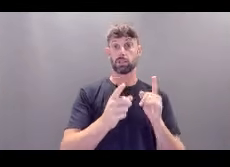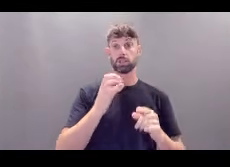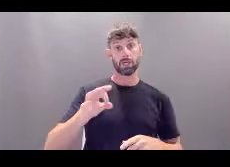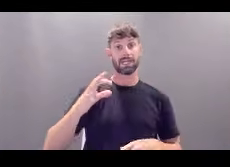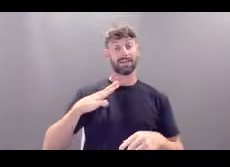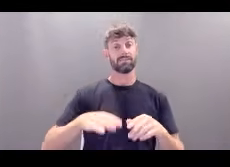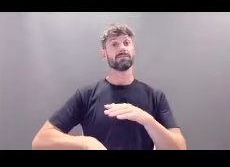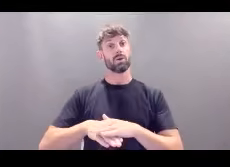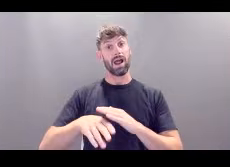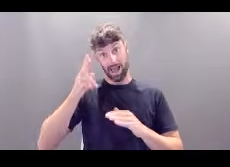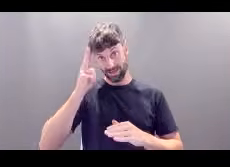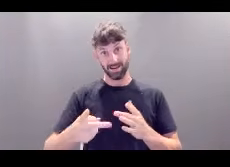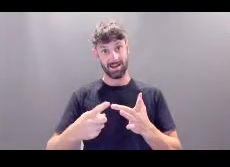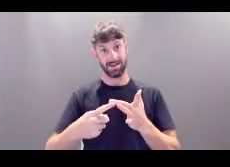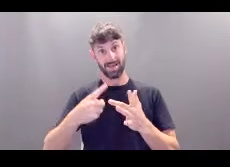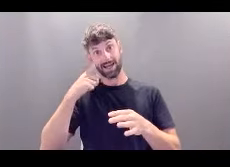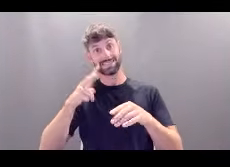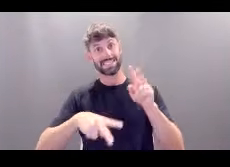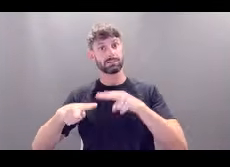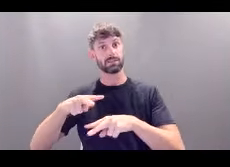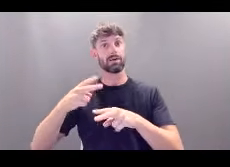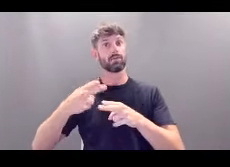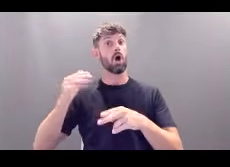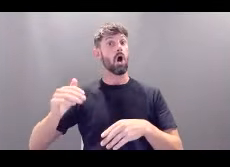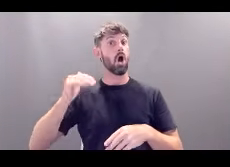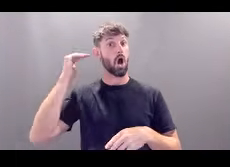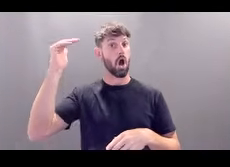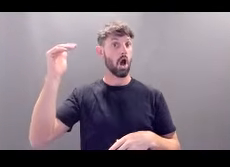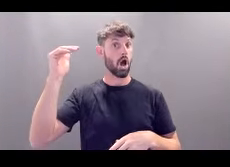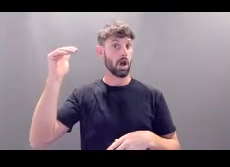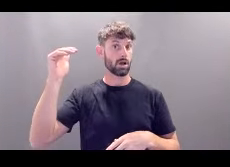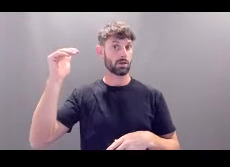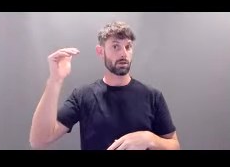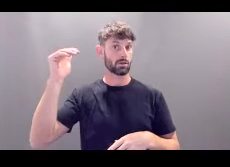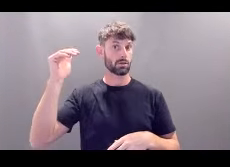AT replacement where it is like for like, meaning you're